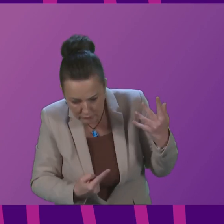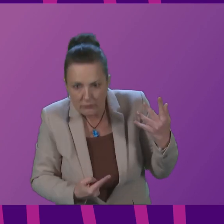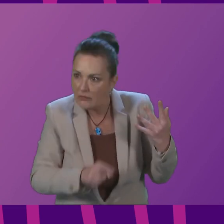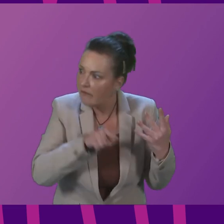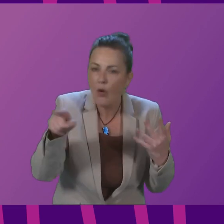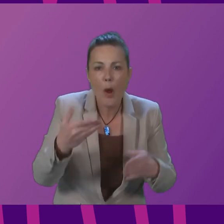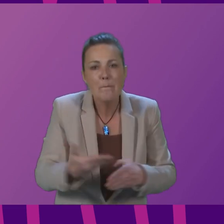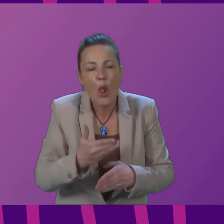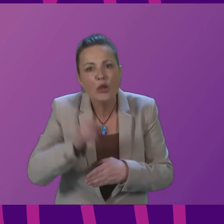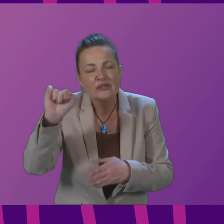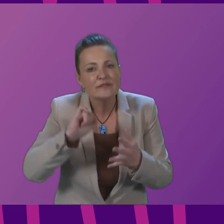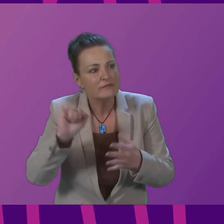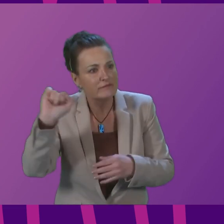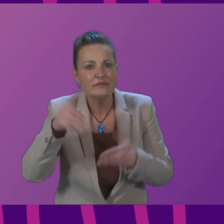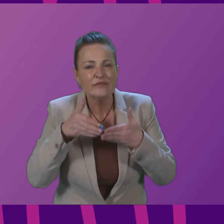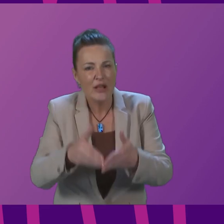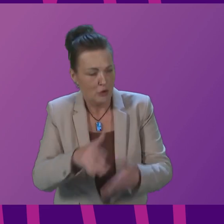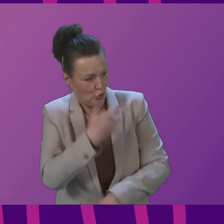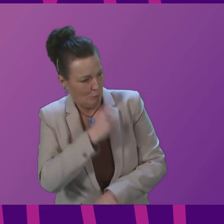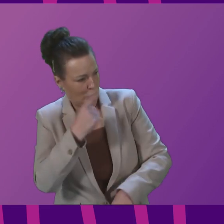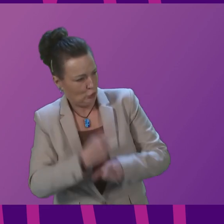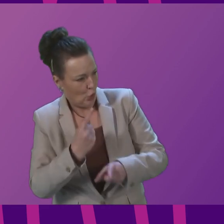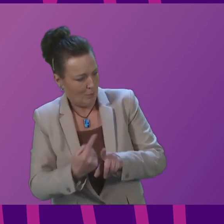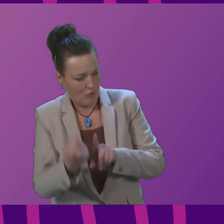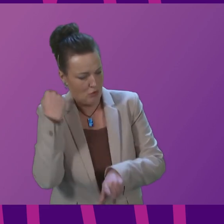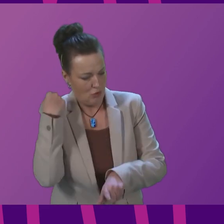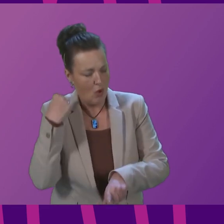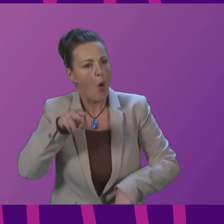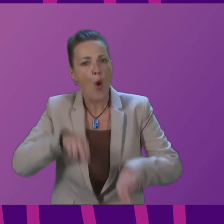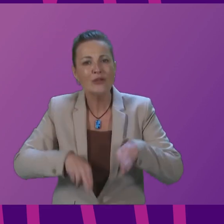She has quoted the Auditor General from last week. Let us quote him from this morning.